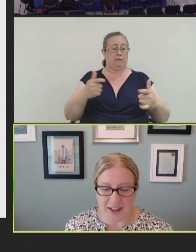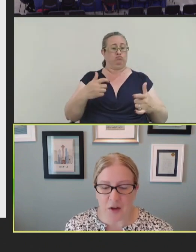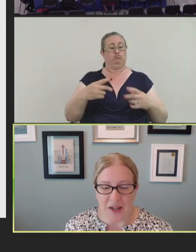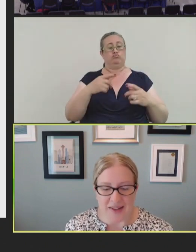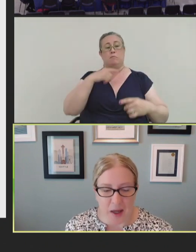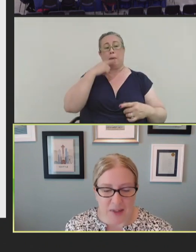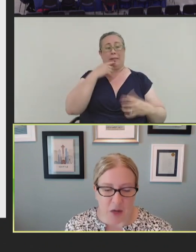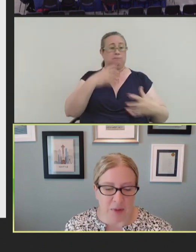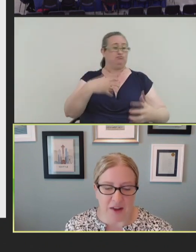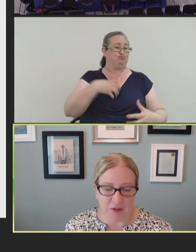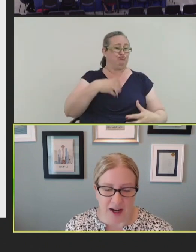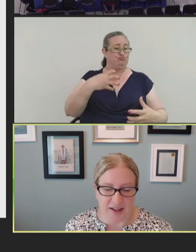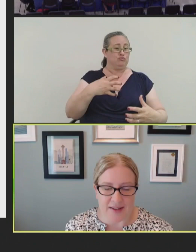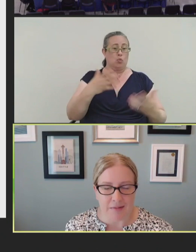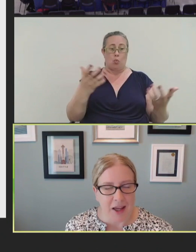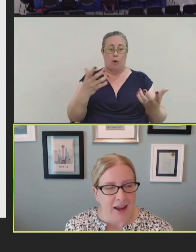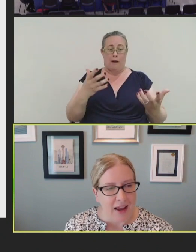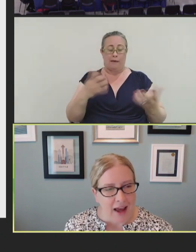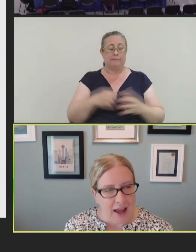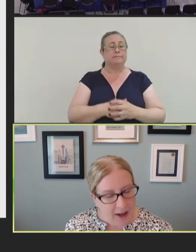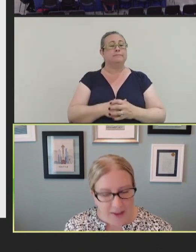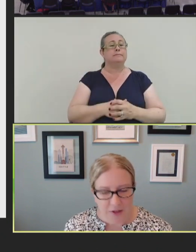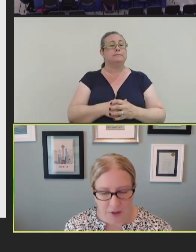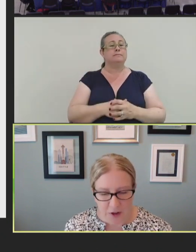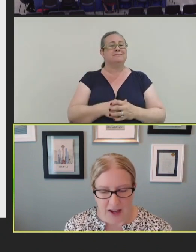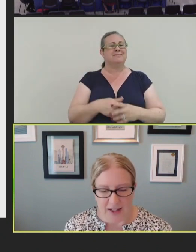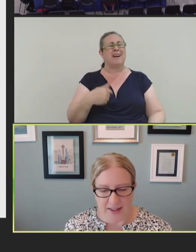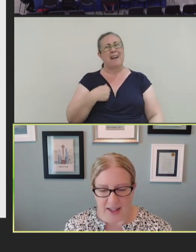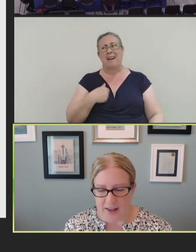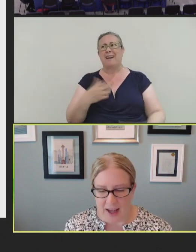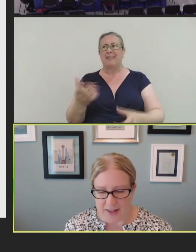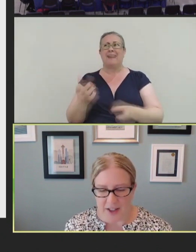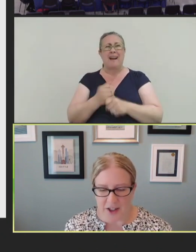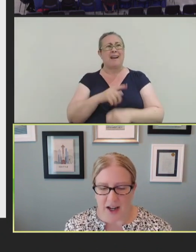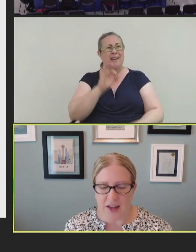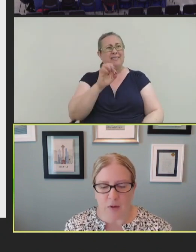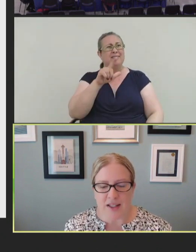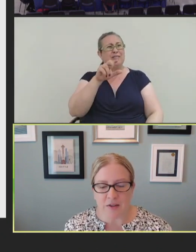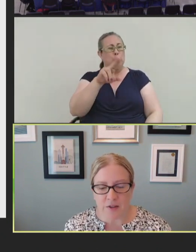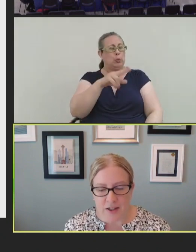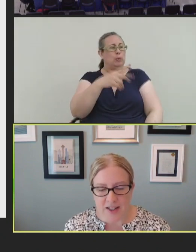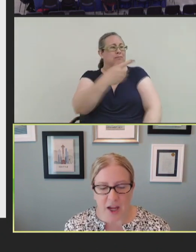can be summed up by the phrase, "I got the flu vaccine last year. And that was the first time